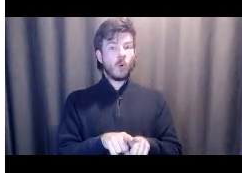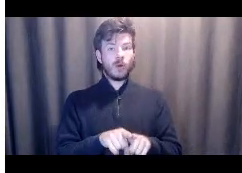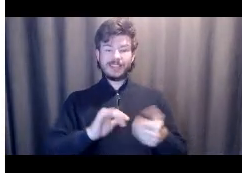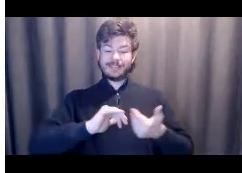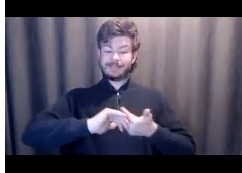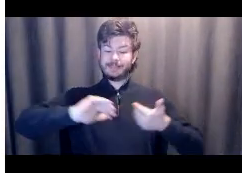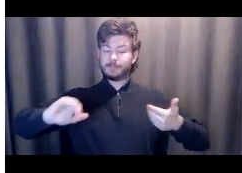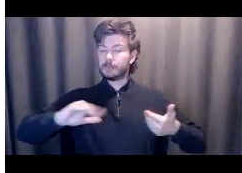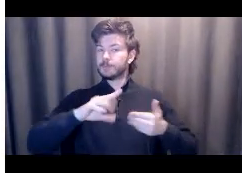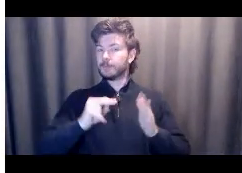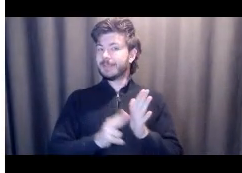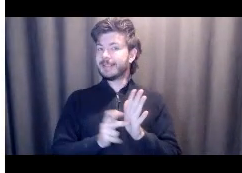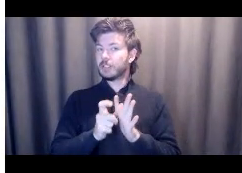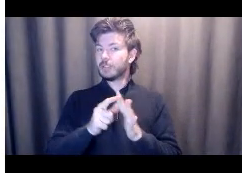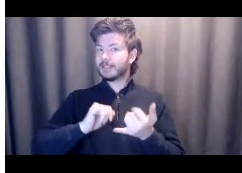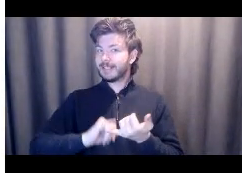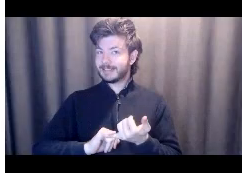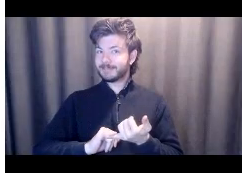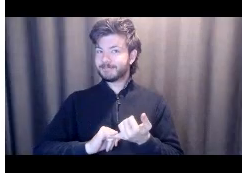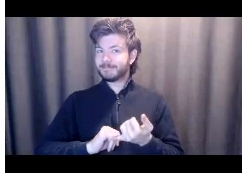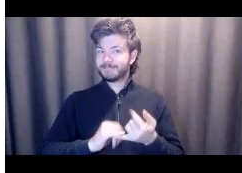These are linked on screen.